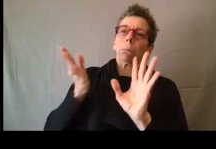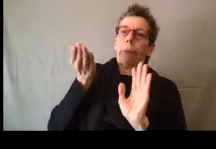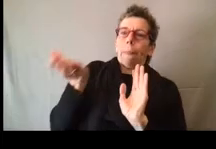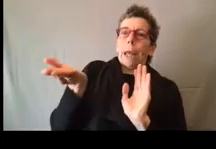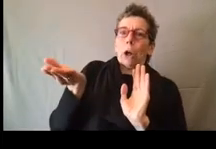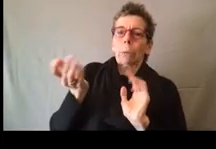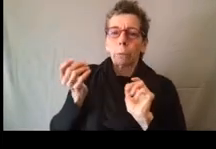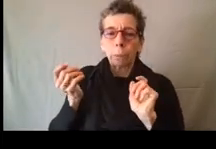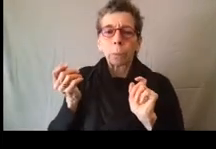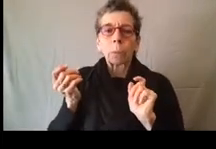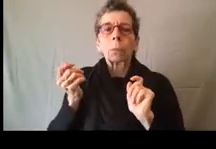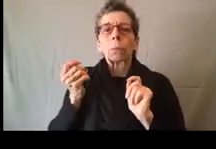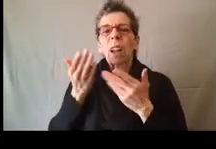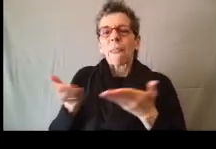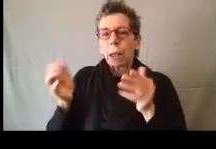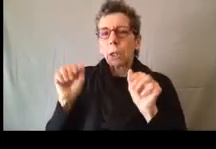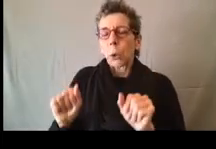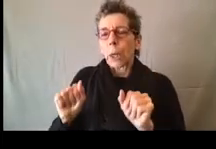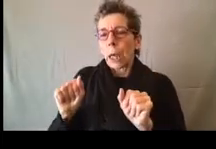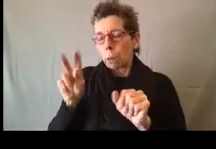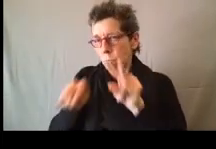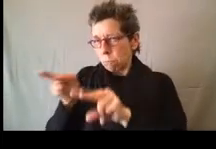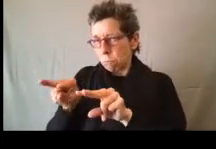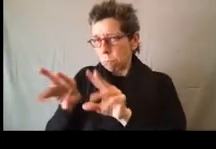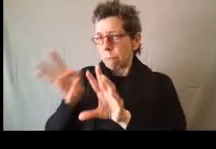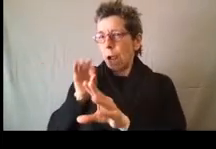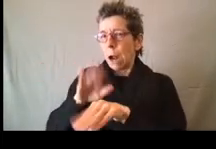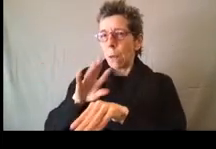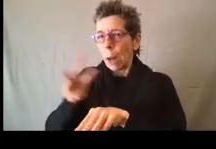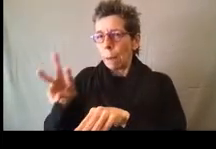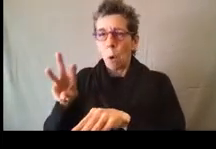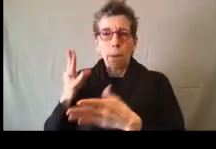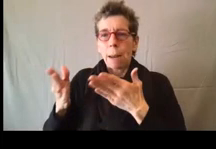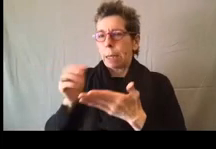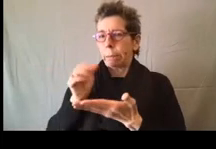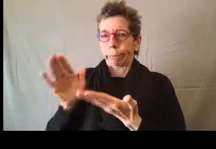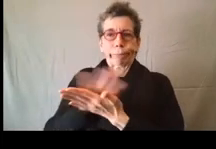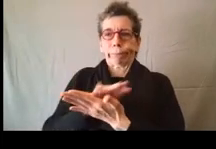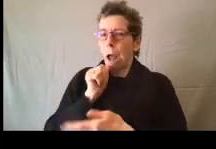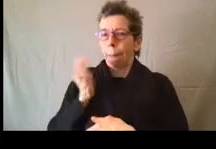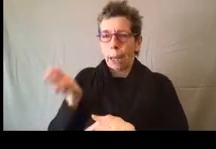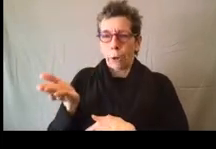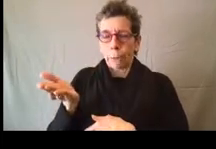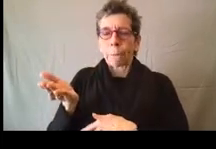they provide to you that you can probe their website, and others maybe not. Just to sort